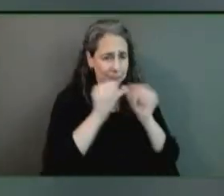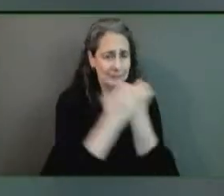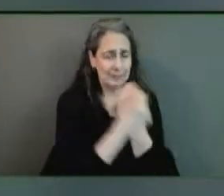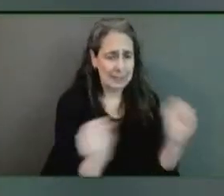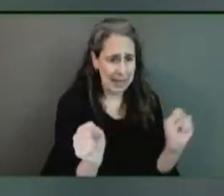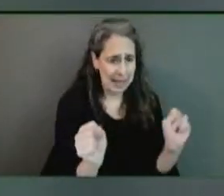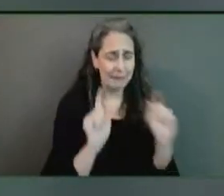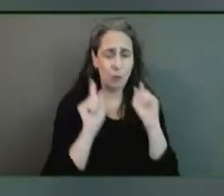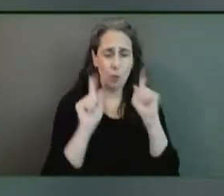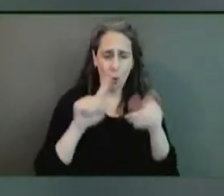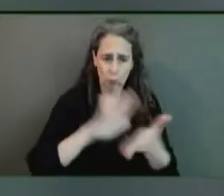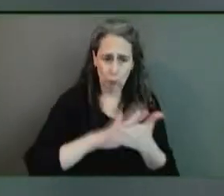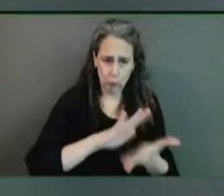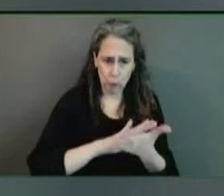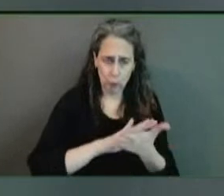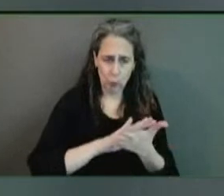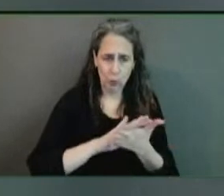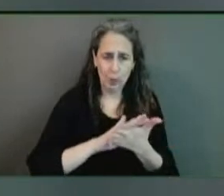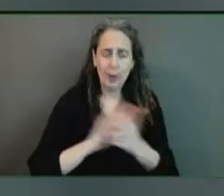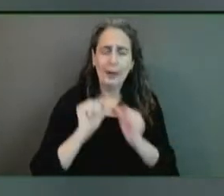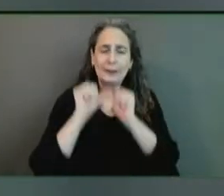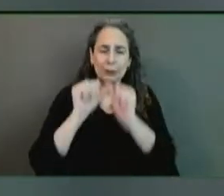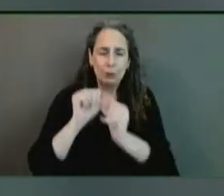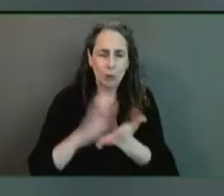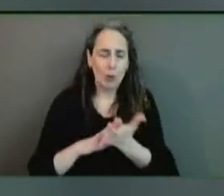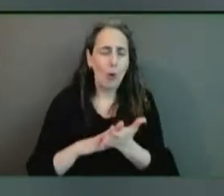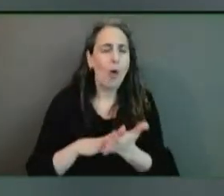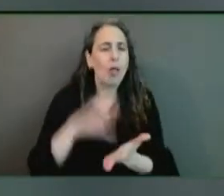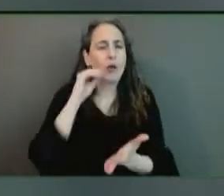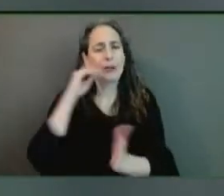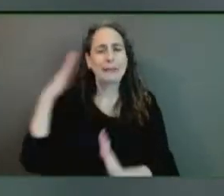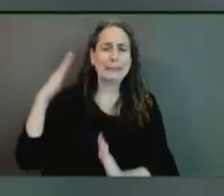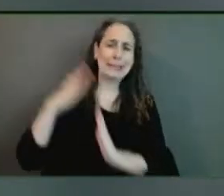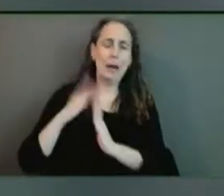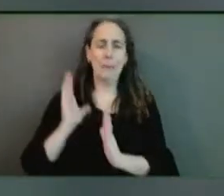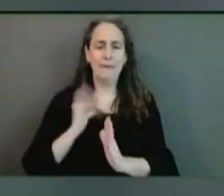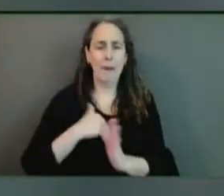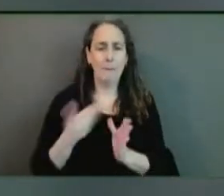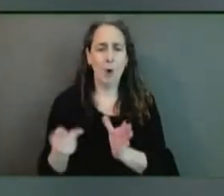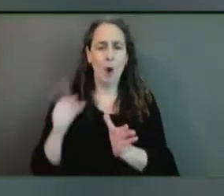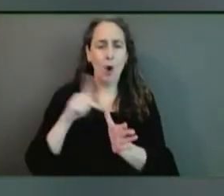How we're keeping our students see keeping themn scol. And